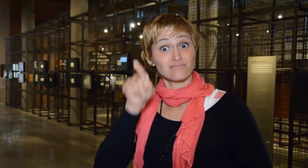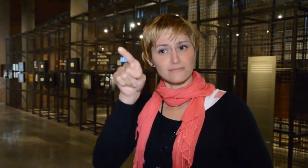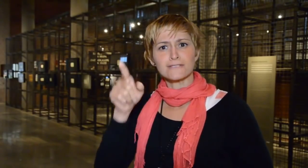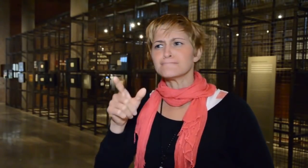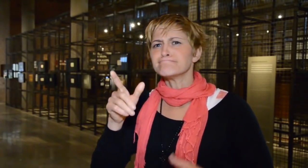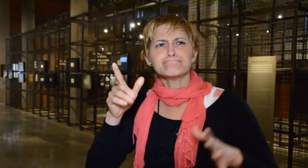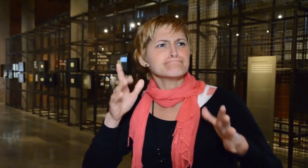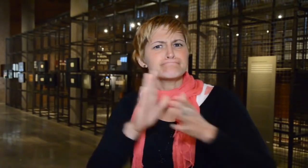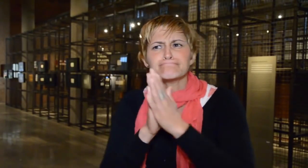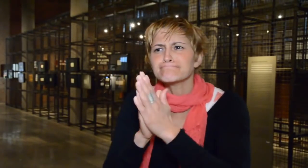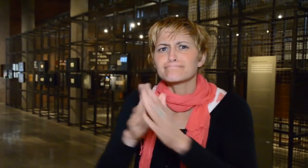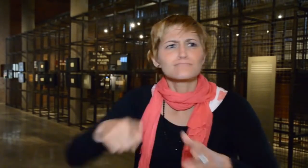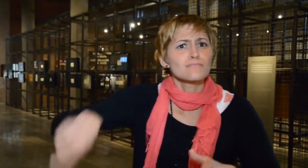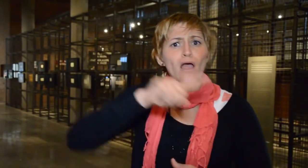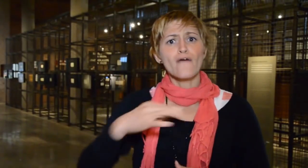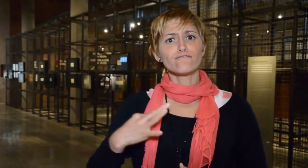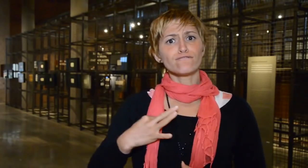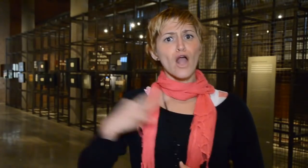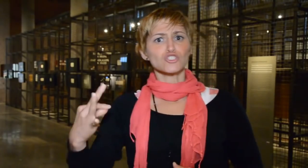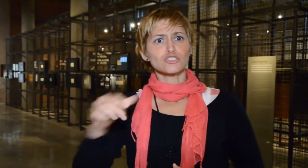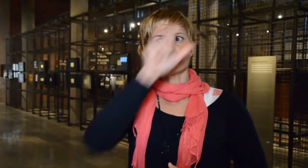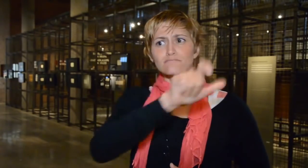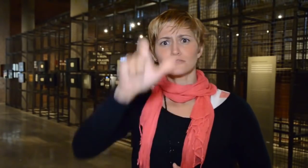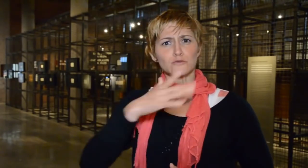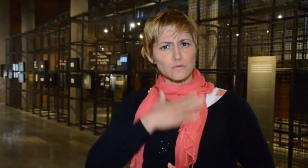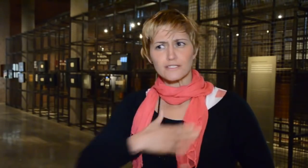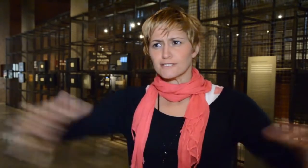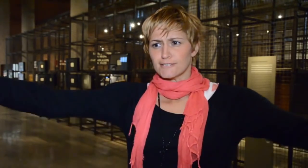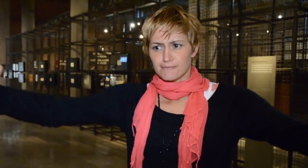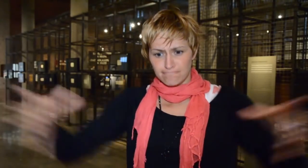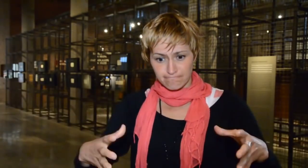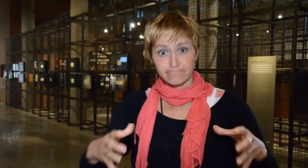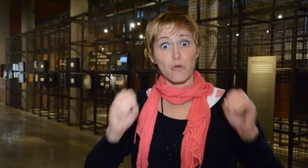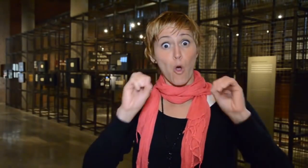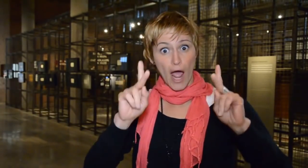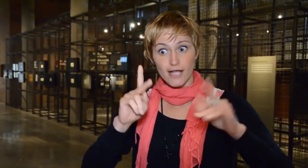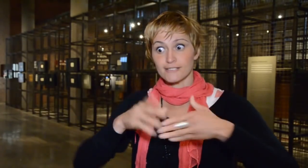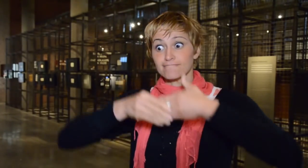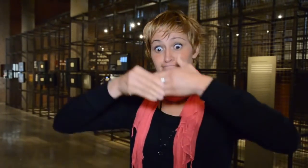Mandela. Members of the ANC party recruited volunteers